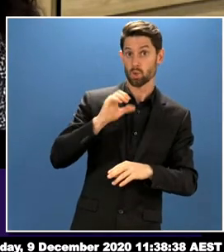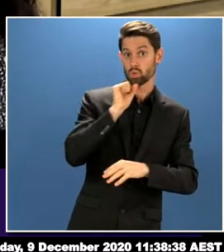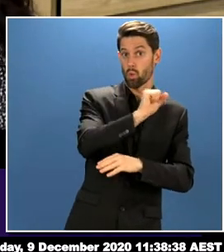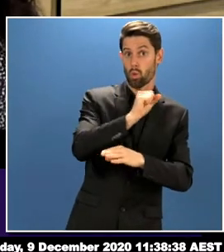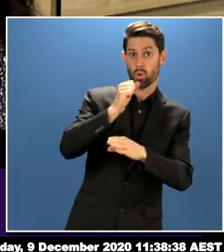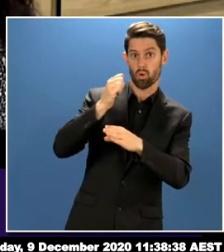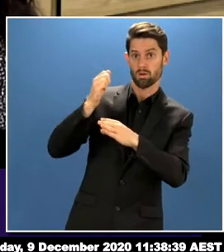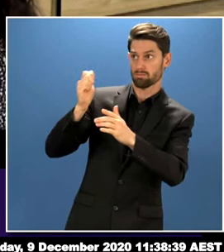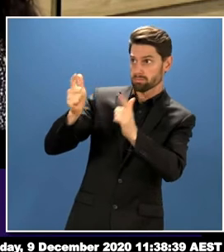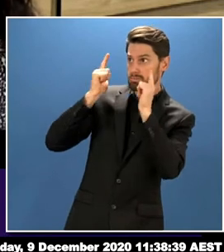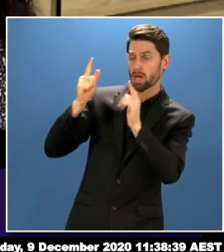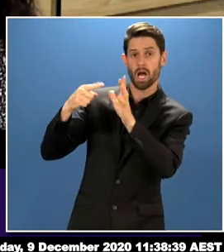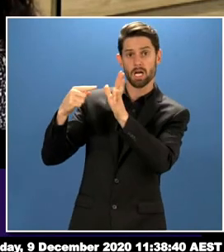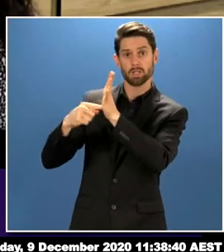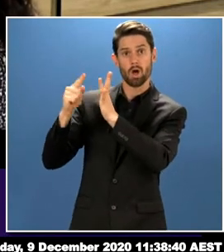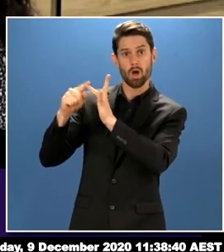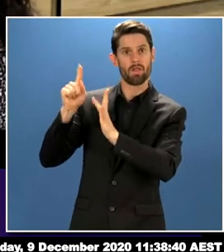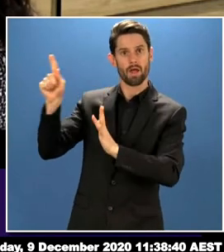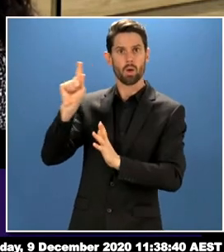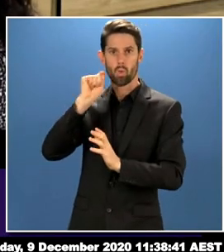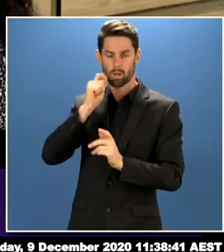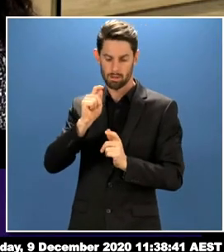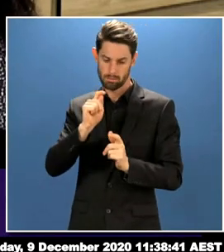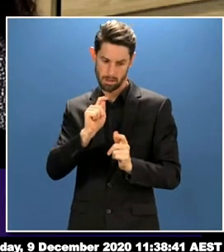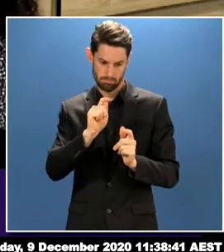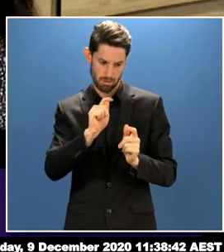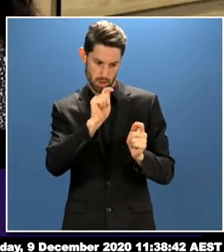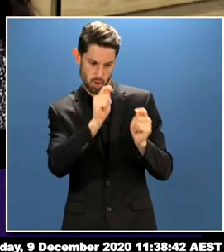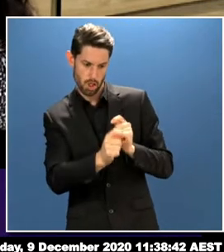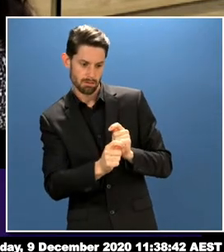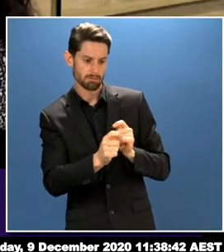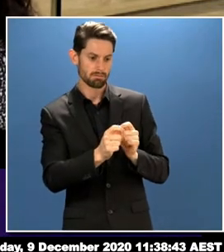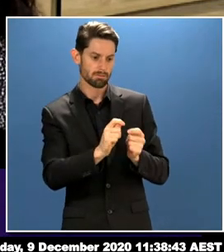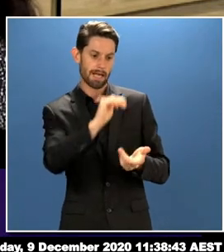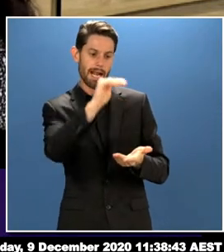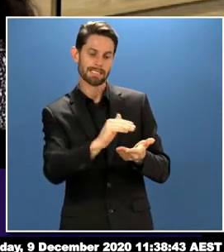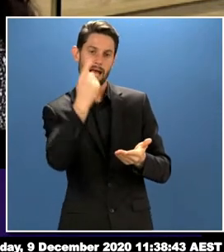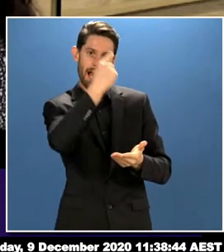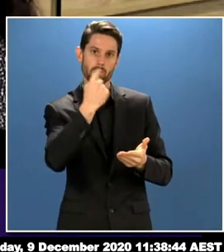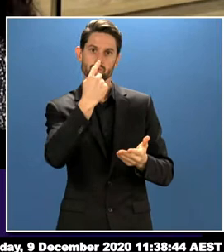some slight adjustments to your workflow after that time when you've worked significant overtime?